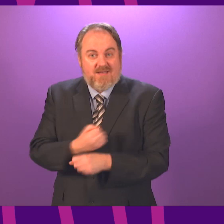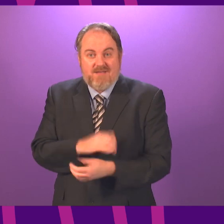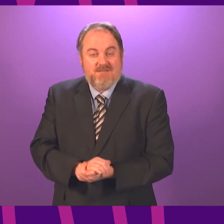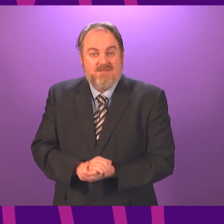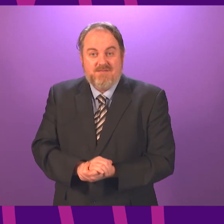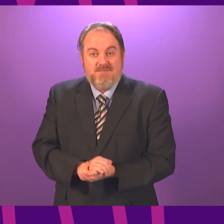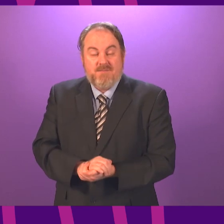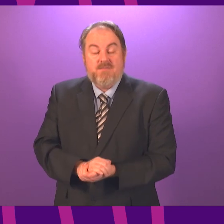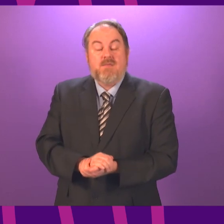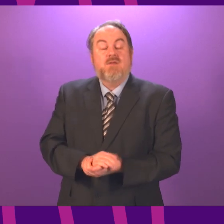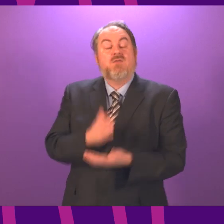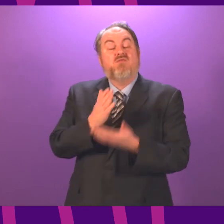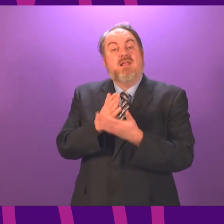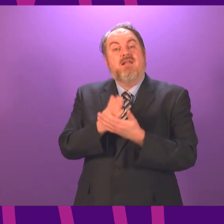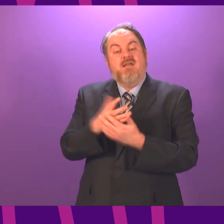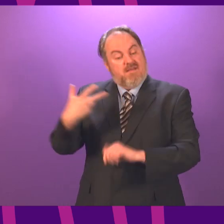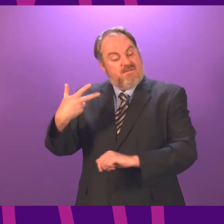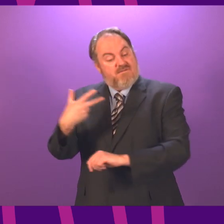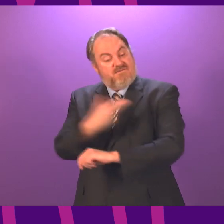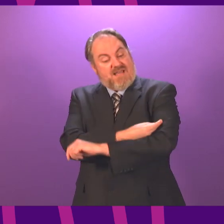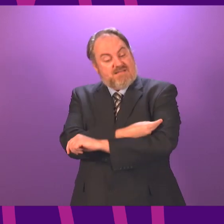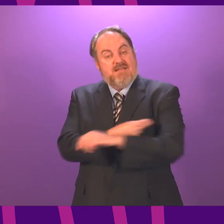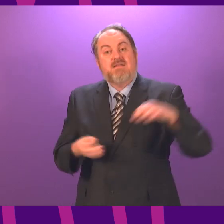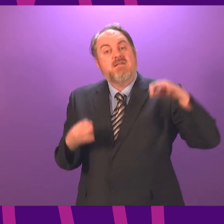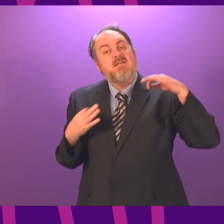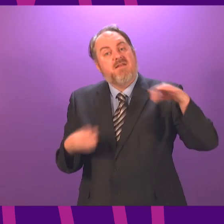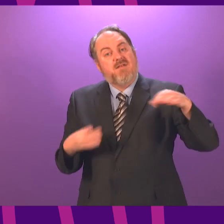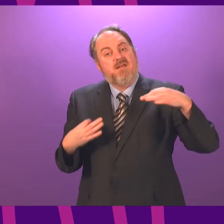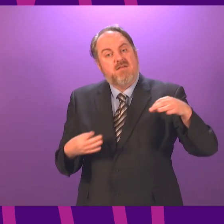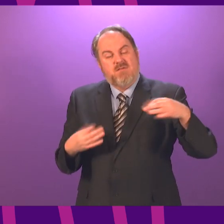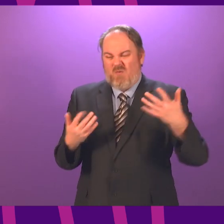On vaccine certificates or passports—whatever people want to call them—I do not have much